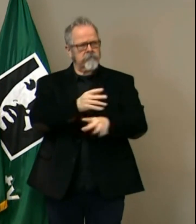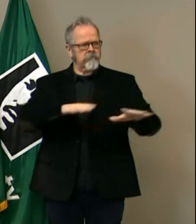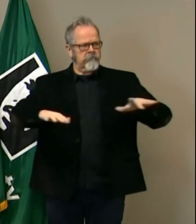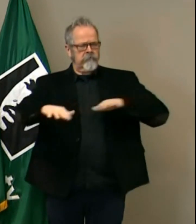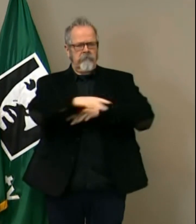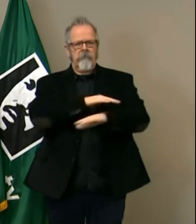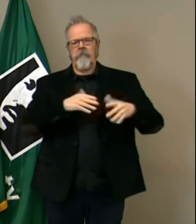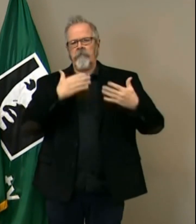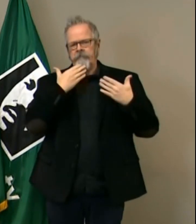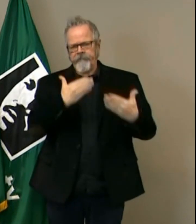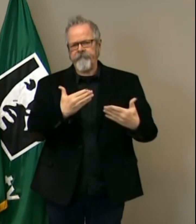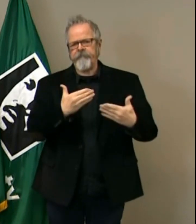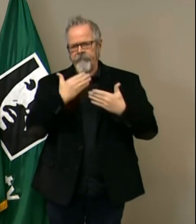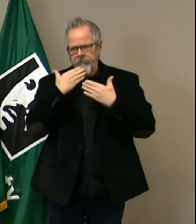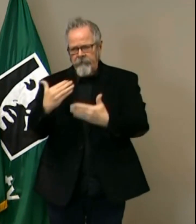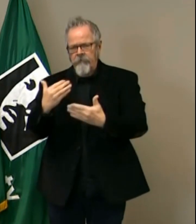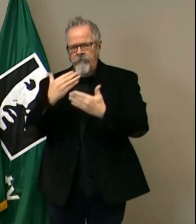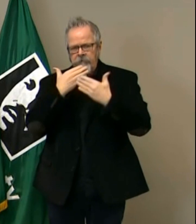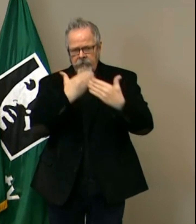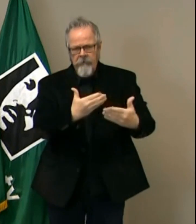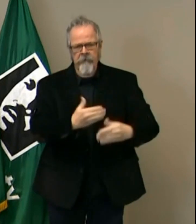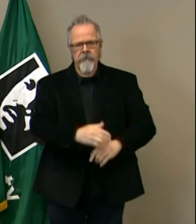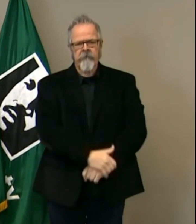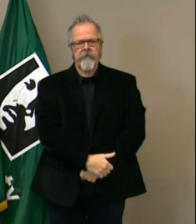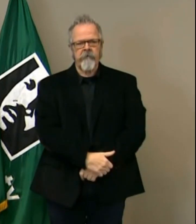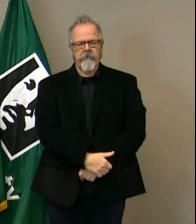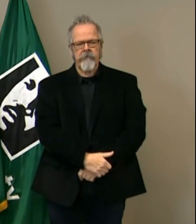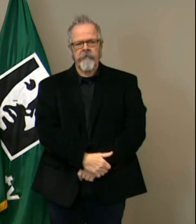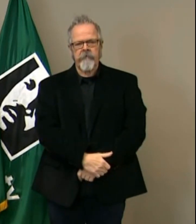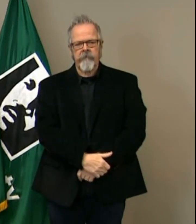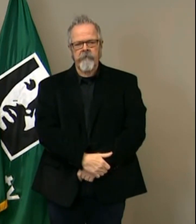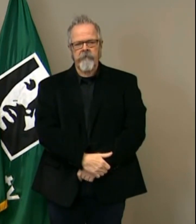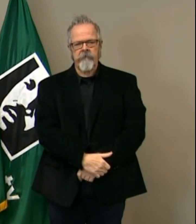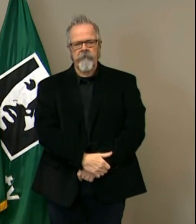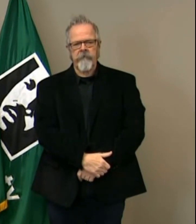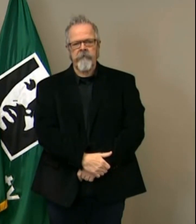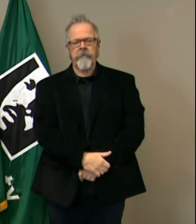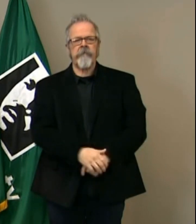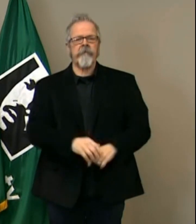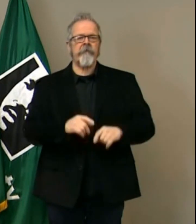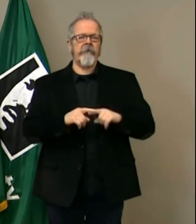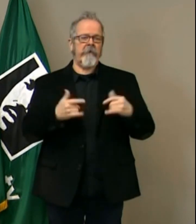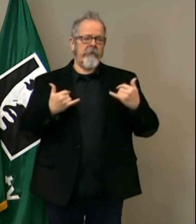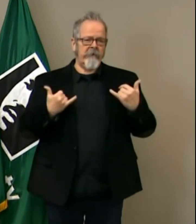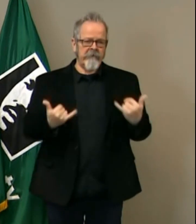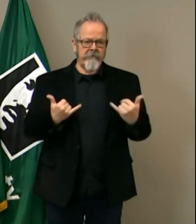late last week and over the weekend that we must do more that not all people are